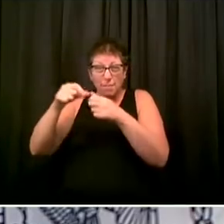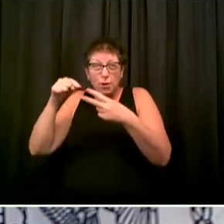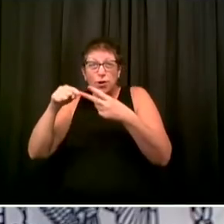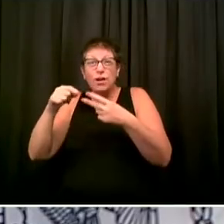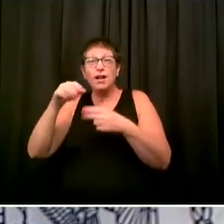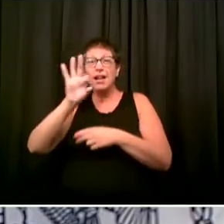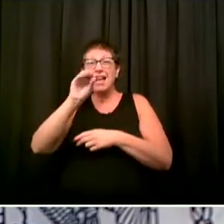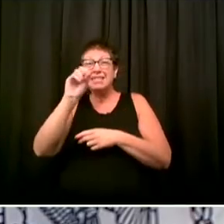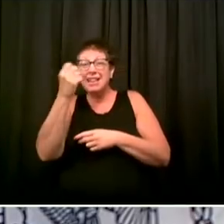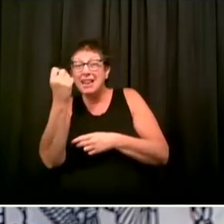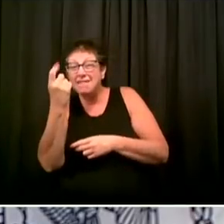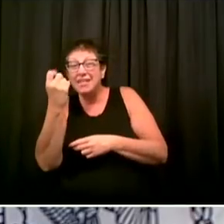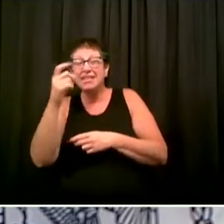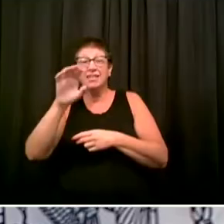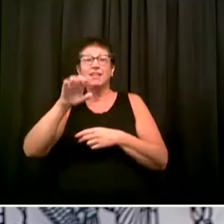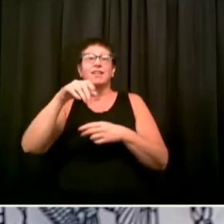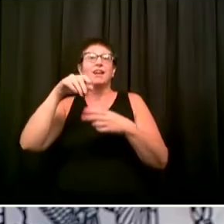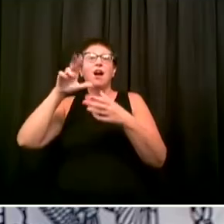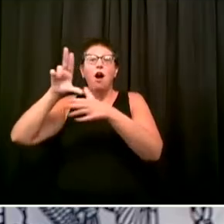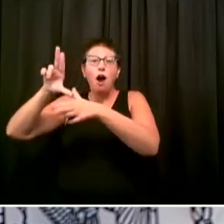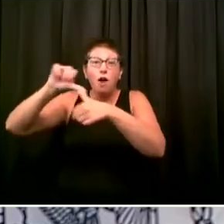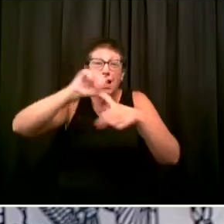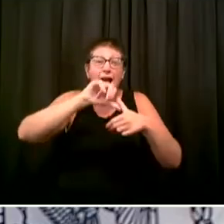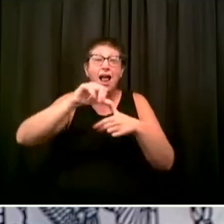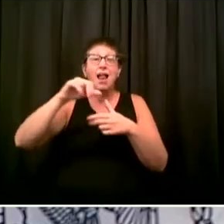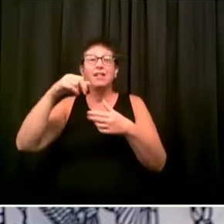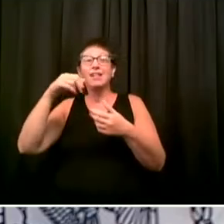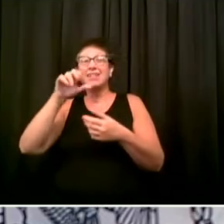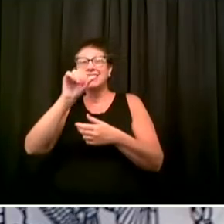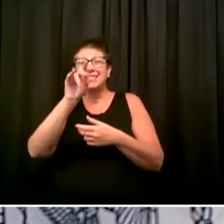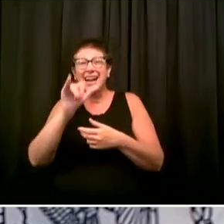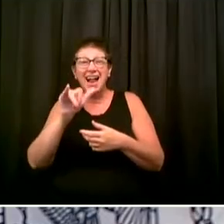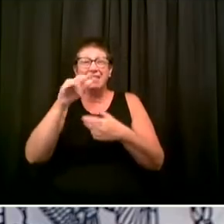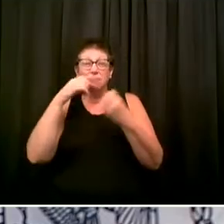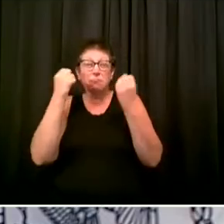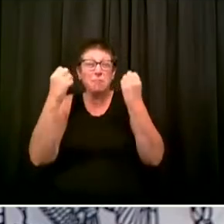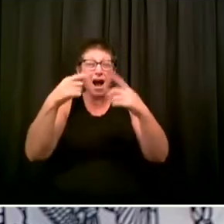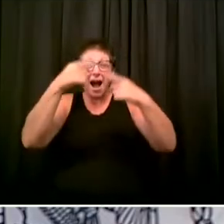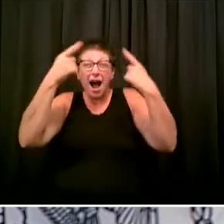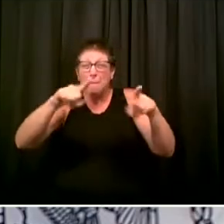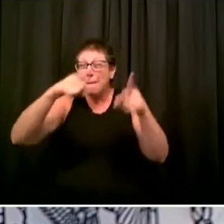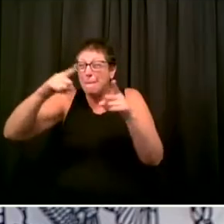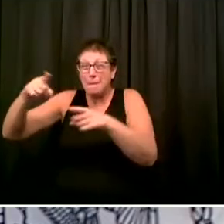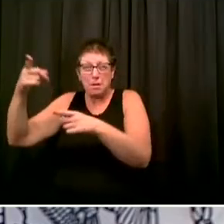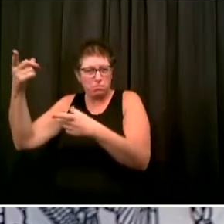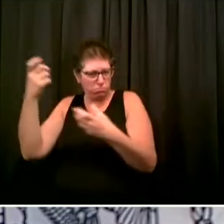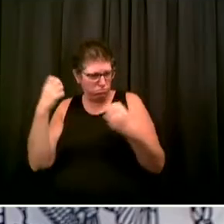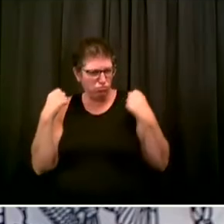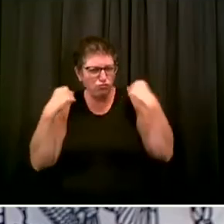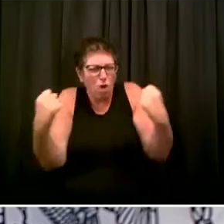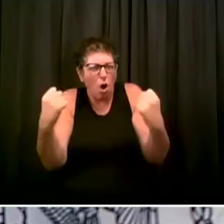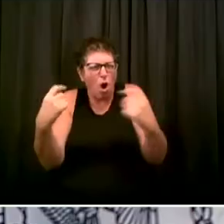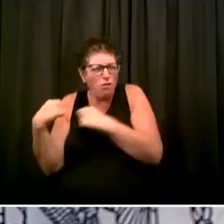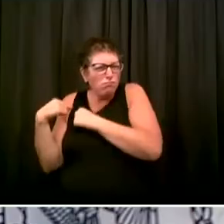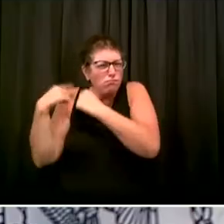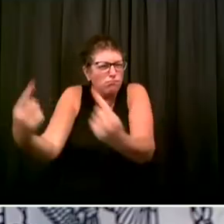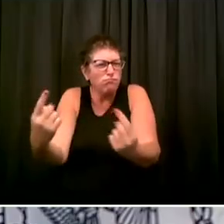CHALLENGS EAERFT TOUGH TIMES IN THE 80ss 9PEOPLE THOUGHT BACK, HURRICANE SDANY